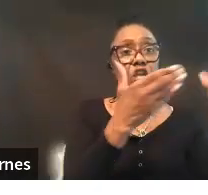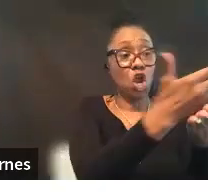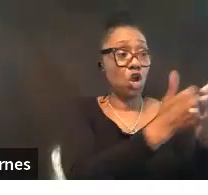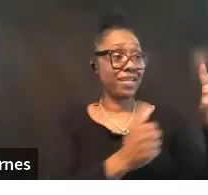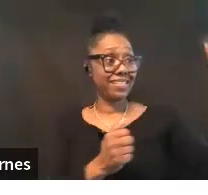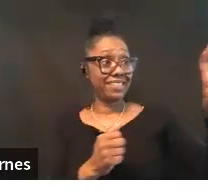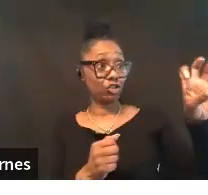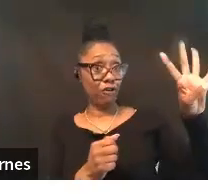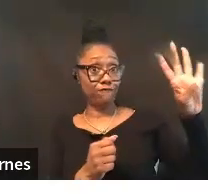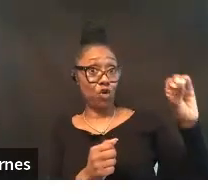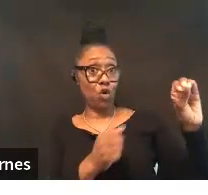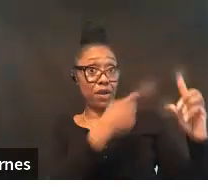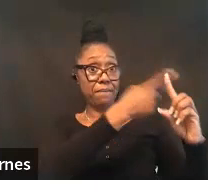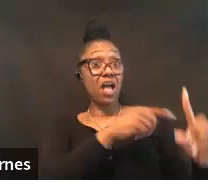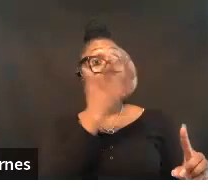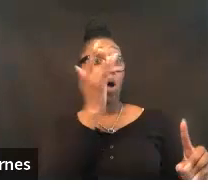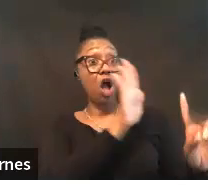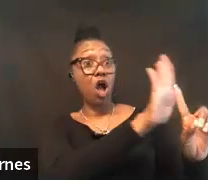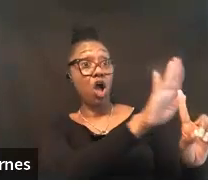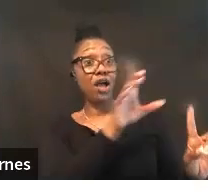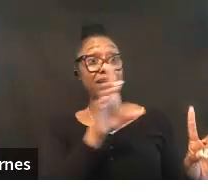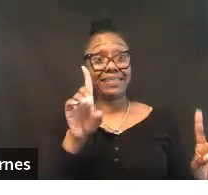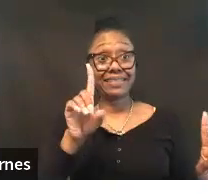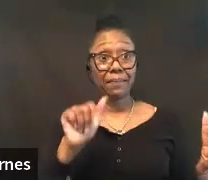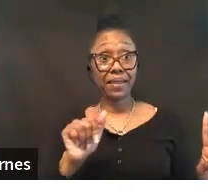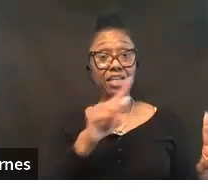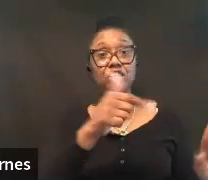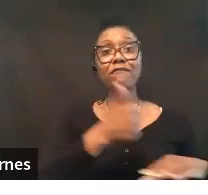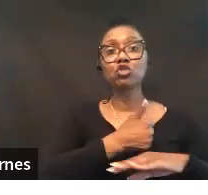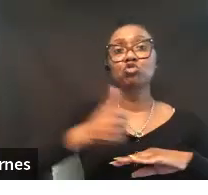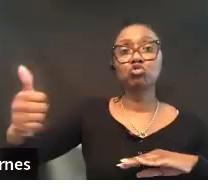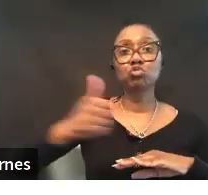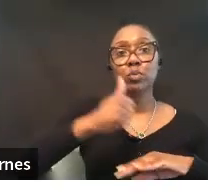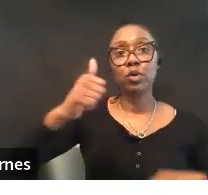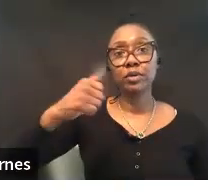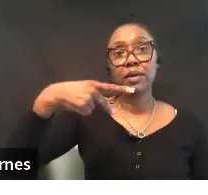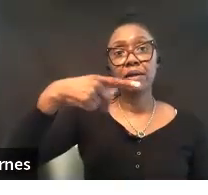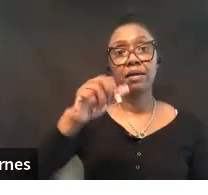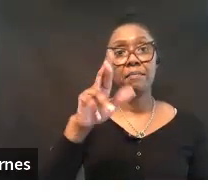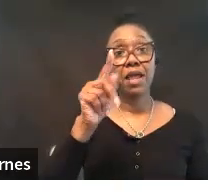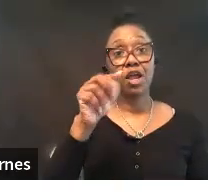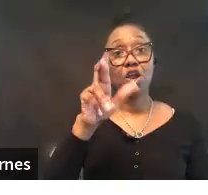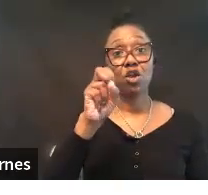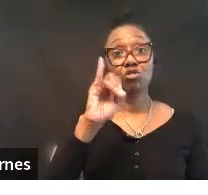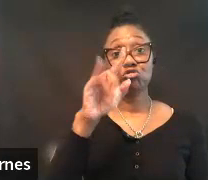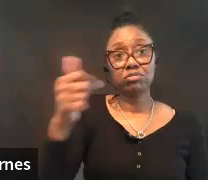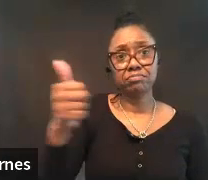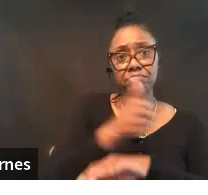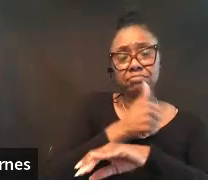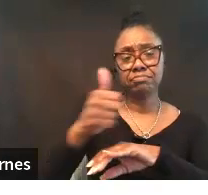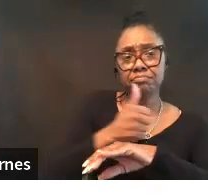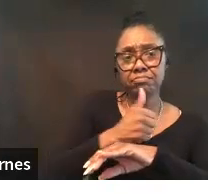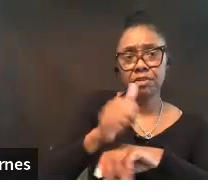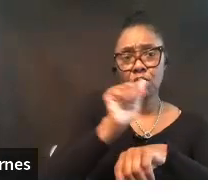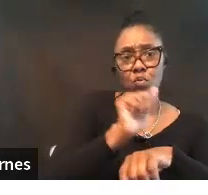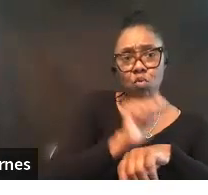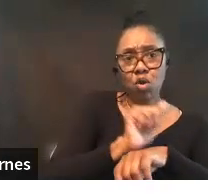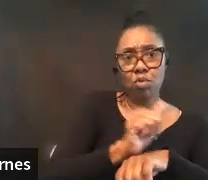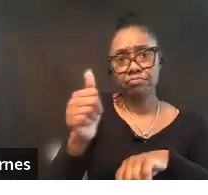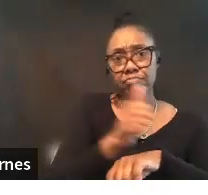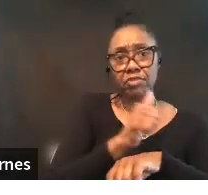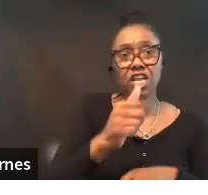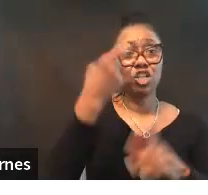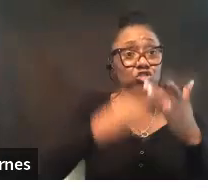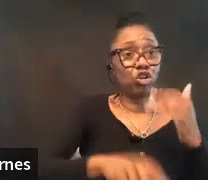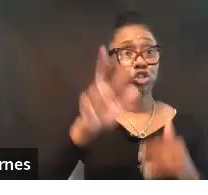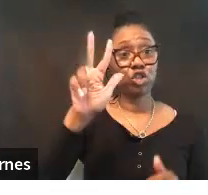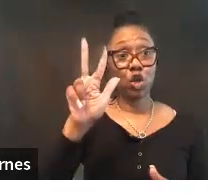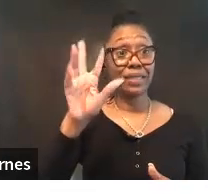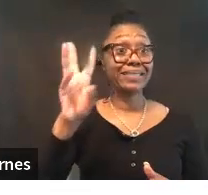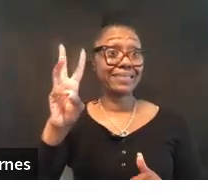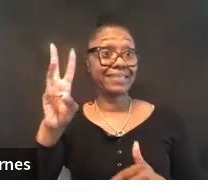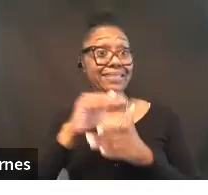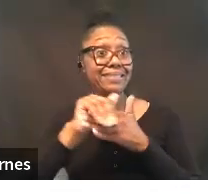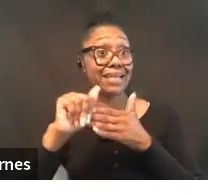To and from work which costs about $36 for her in a given month.